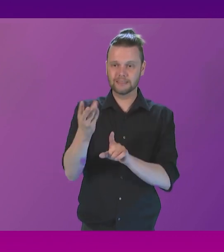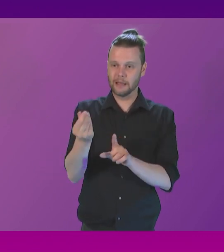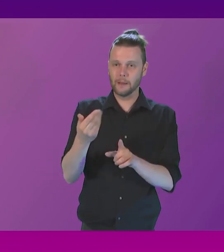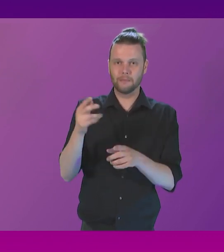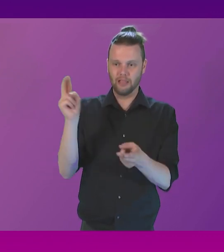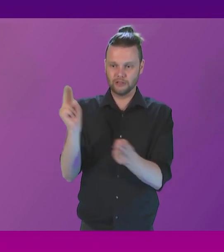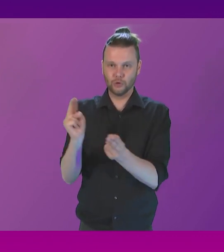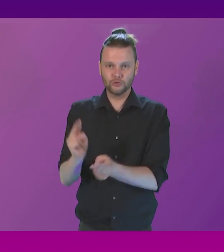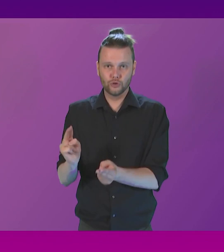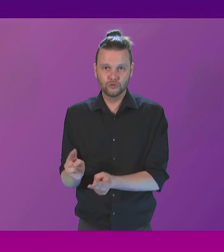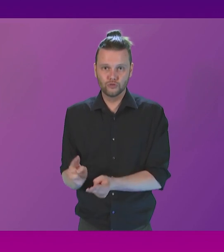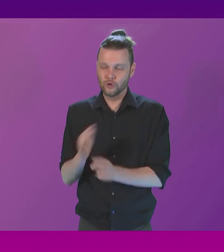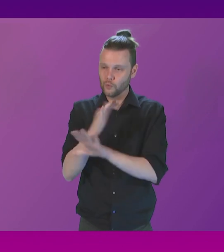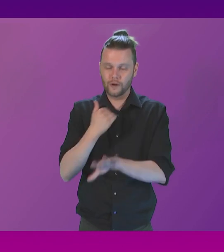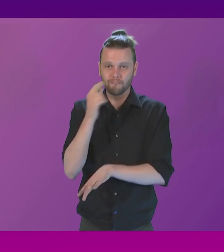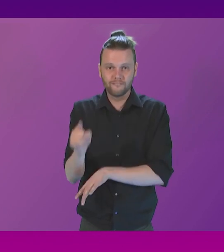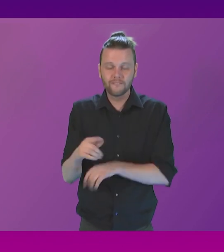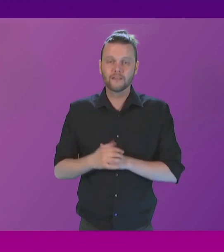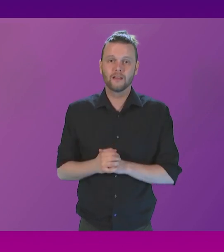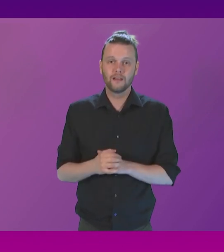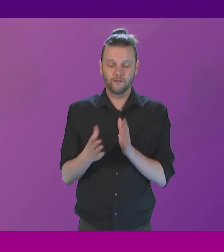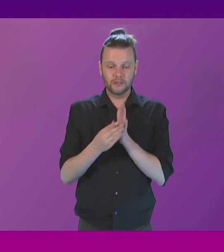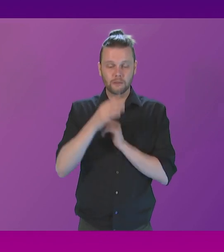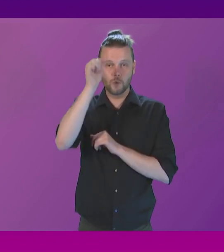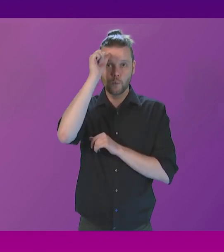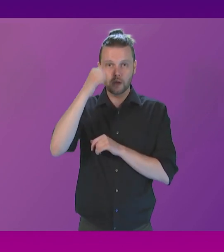shortages of oncology staff. For example, we know about the situation in the breast cancer treatment